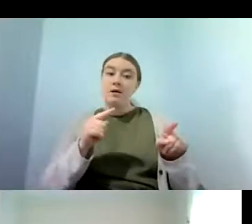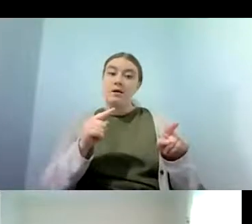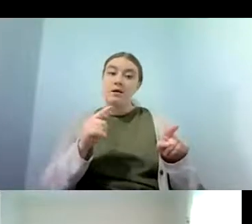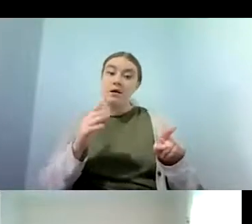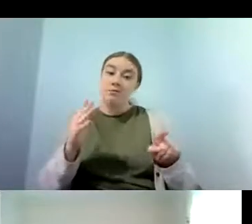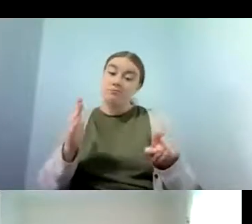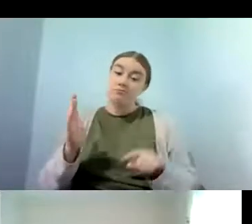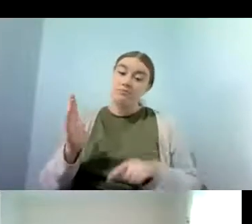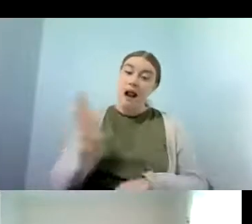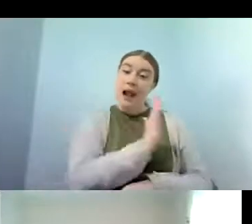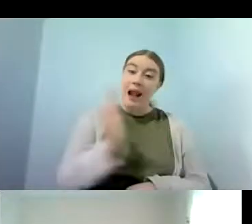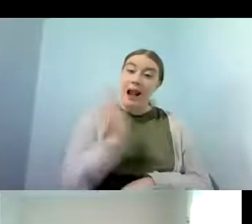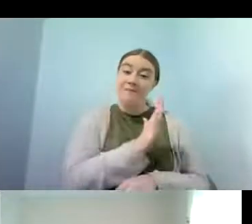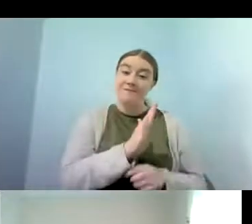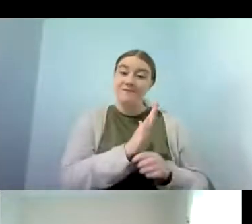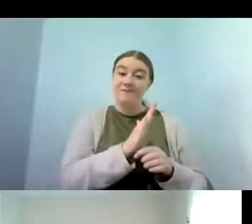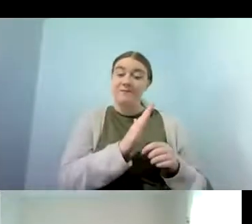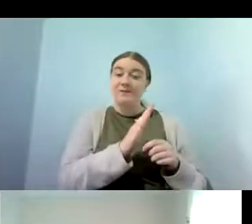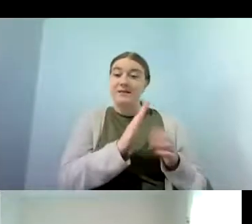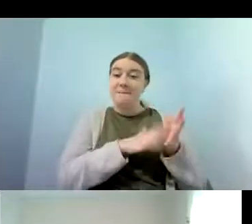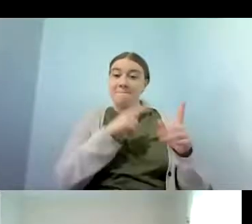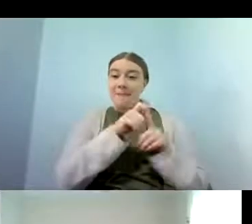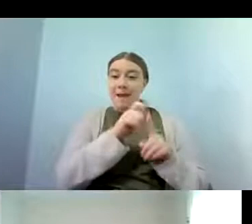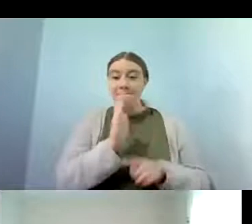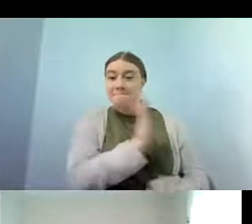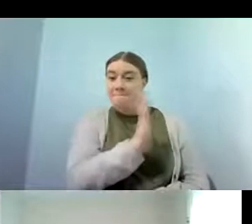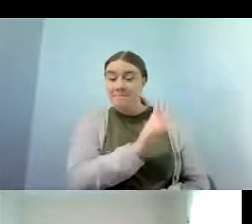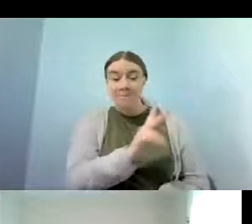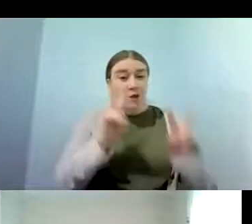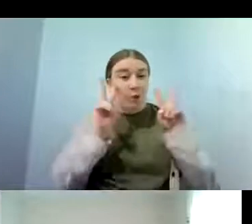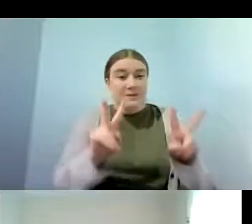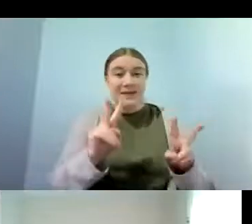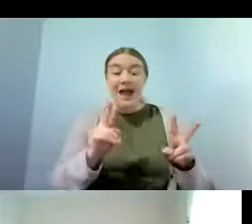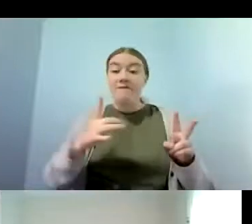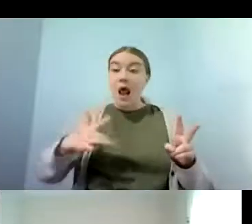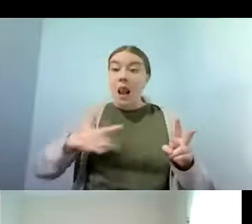which is on the left of my screen you'll see that it's got a light blue line and a dark blue line